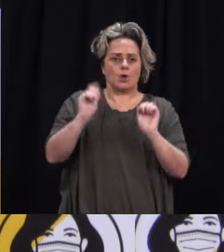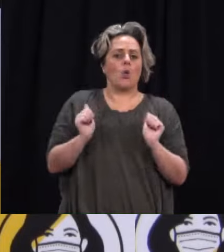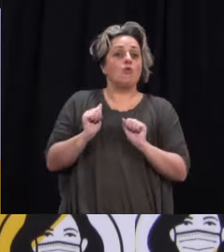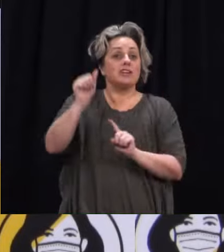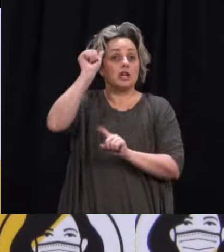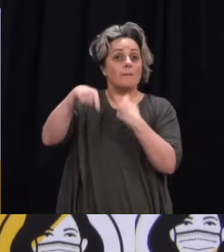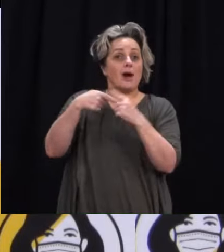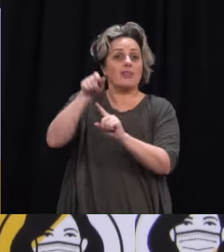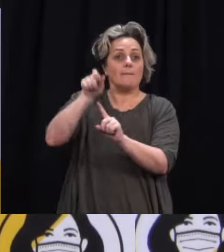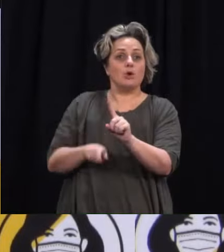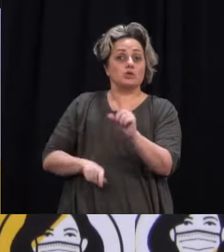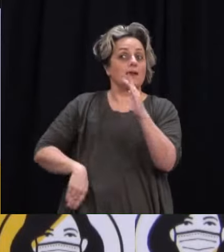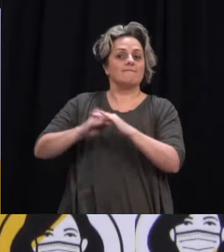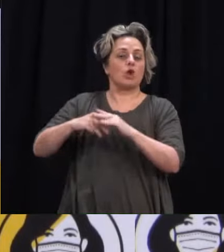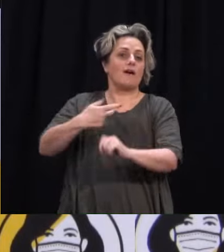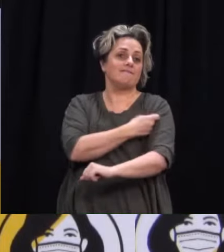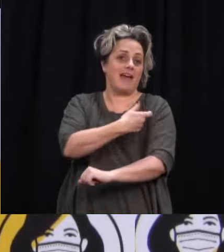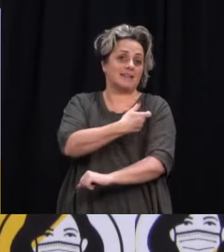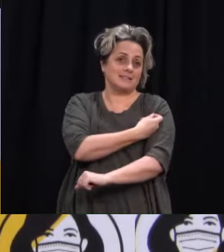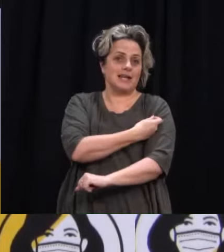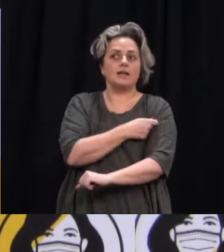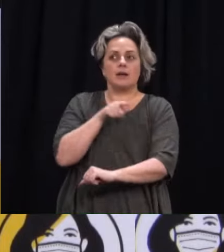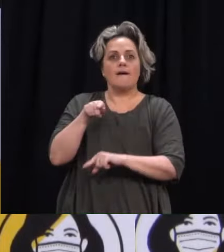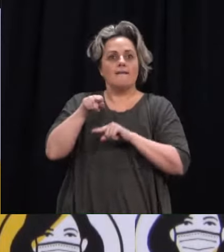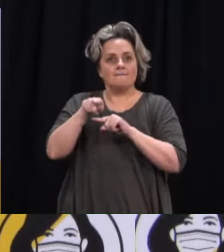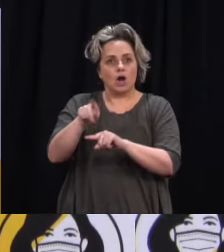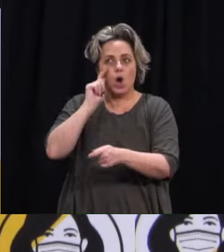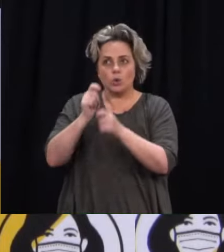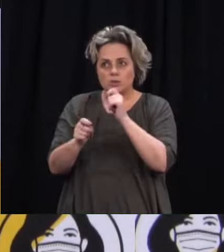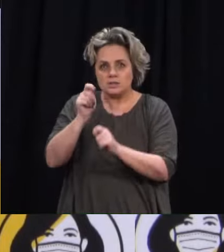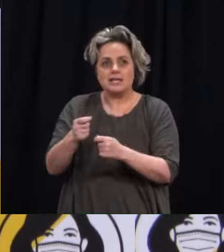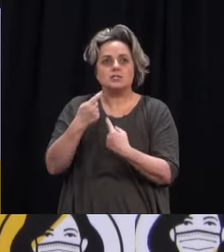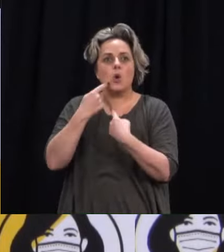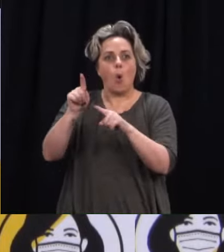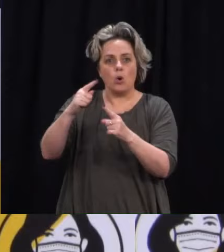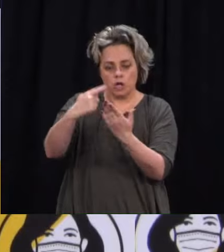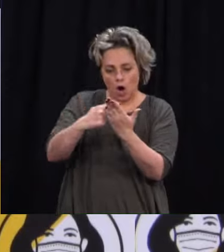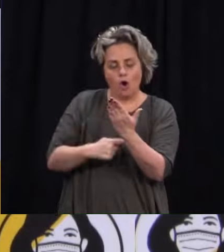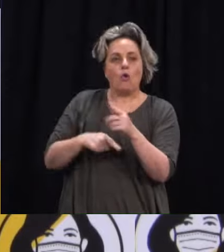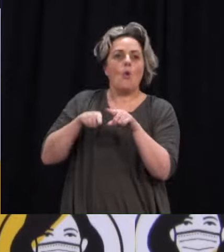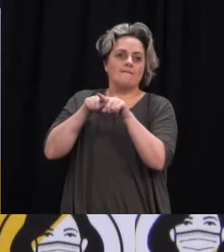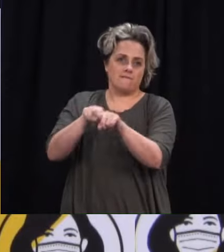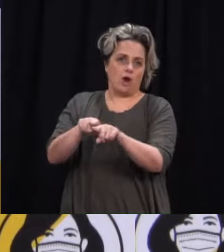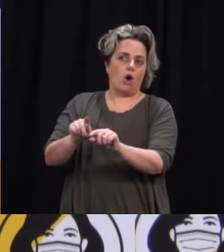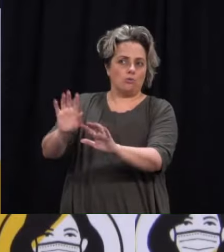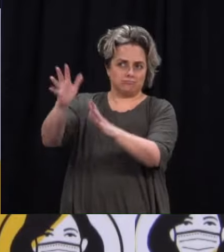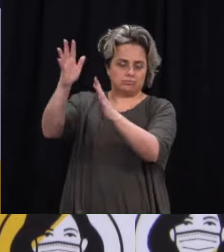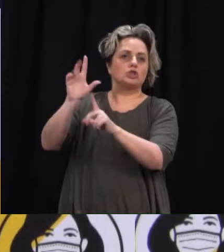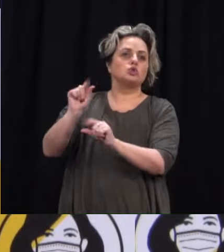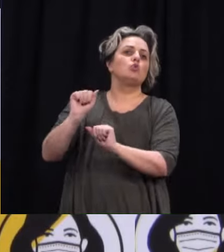To be clear, the case I mentioned before the MIQ worker